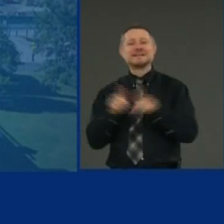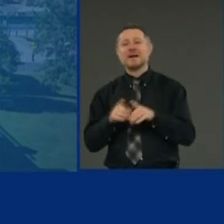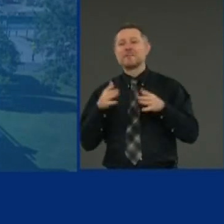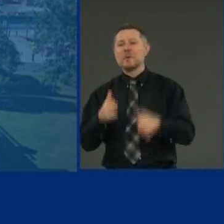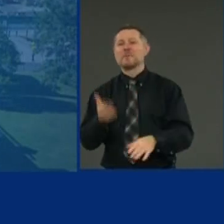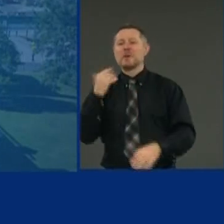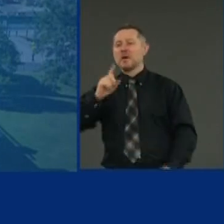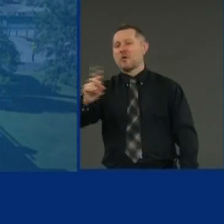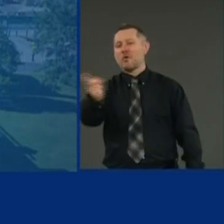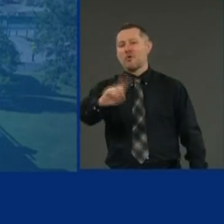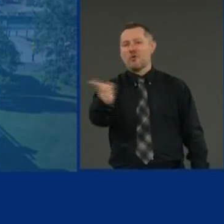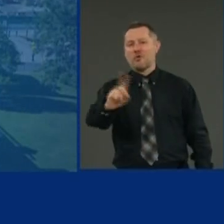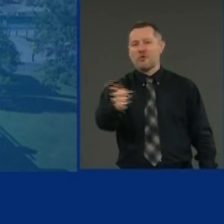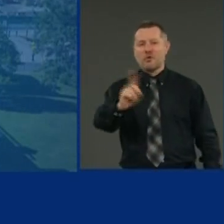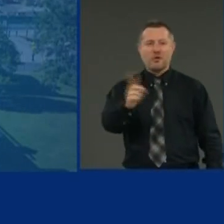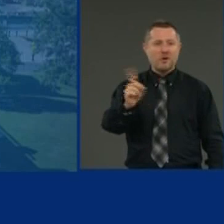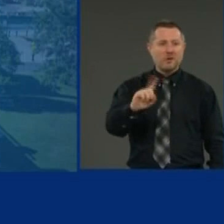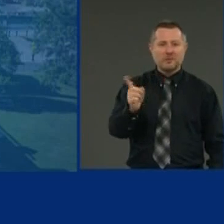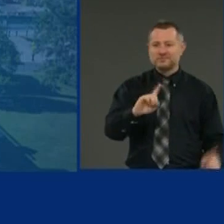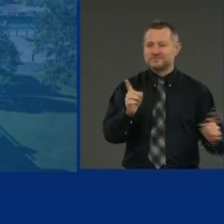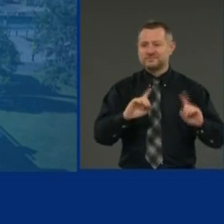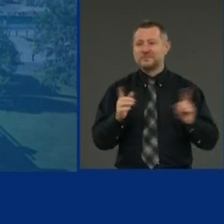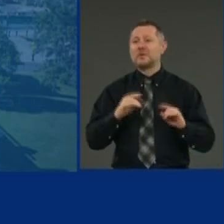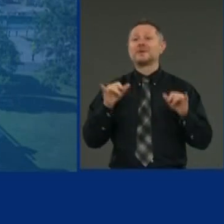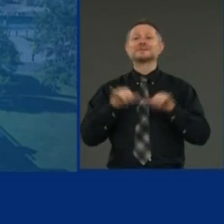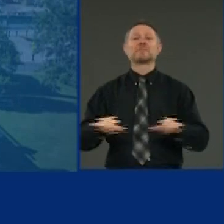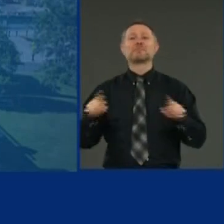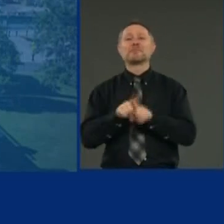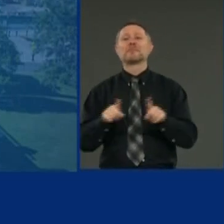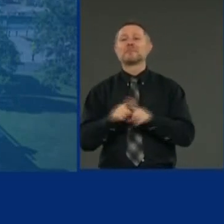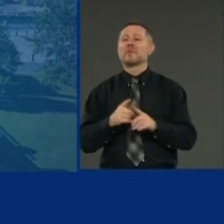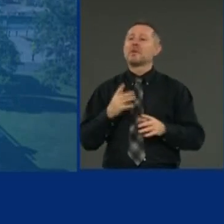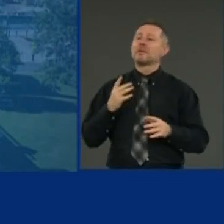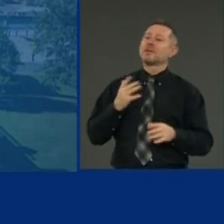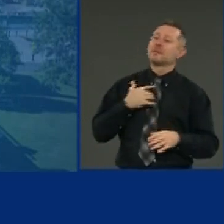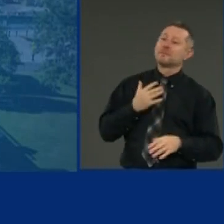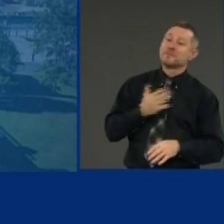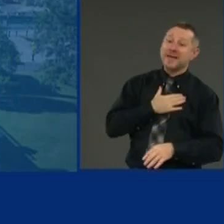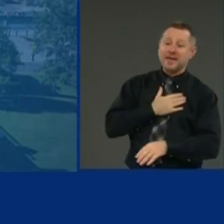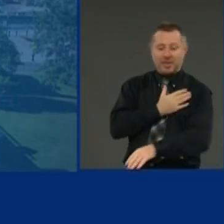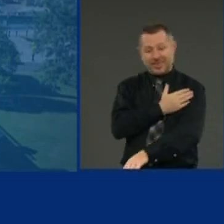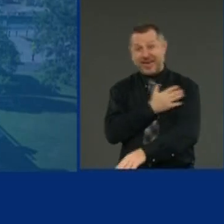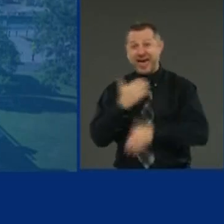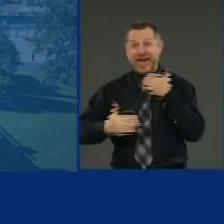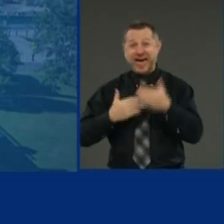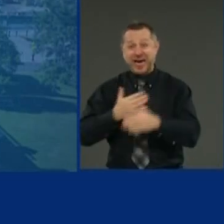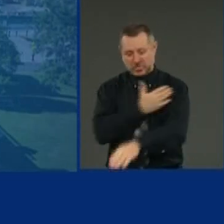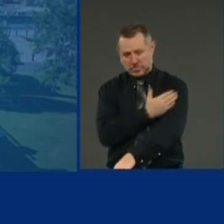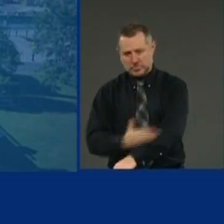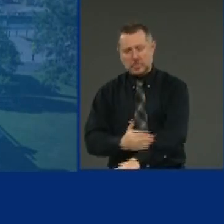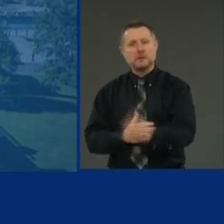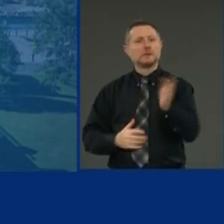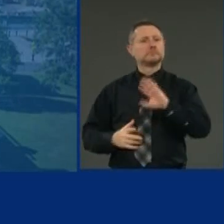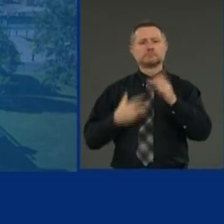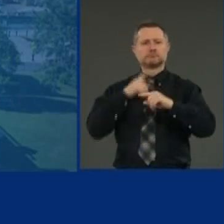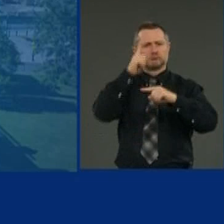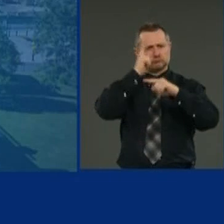WORK IN NEW YORK CITY. REMEMBER THAT REOPENING DOES NOT MEAN WE ARE GOING BACK TO THE WAY THINGS WERE. LIFE IS NOT ABOUT GOING BACK.